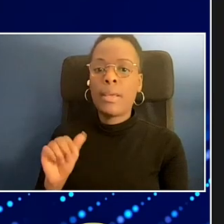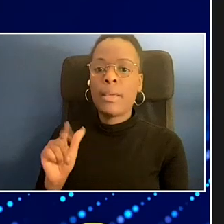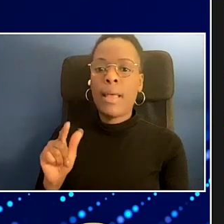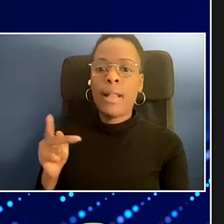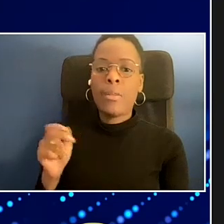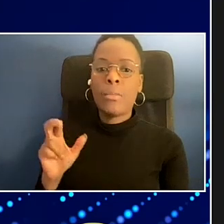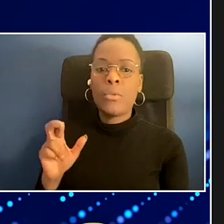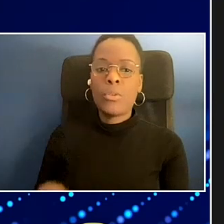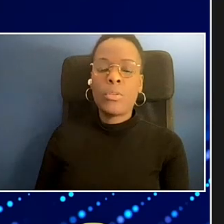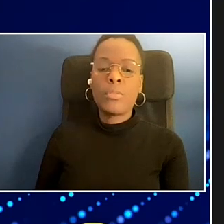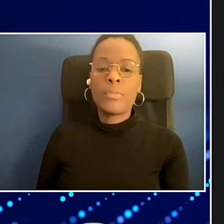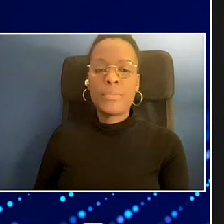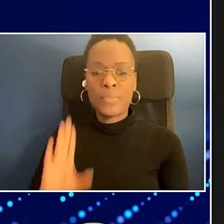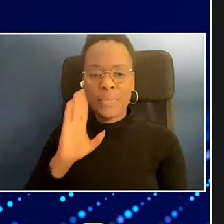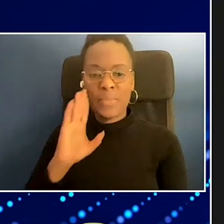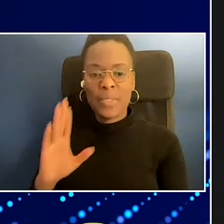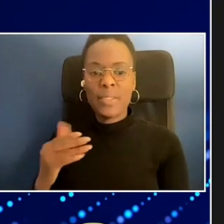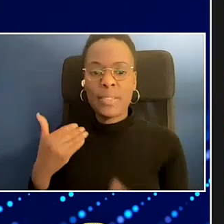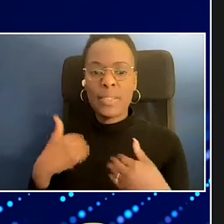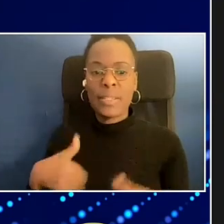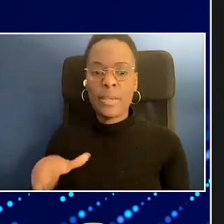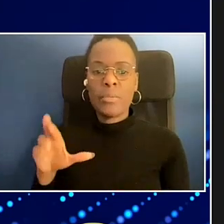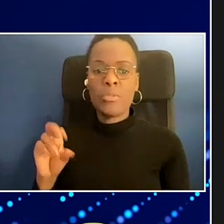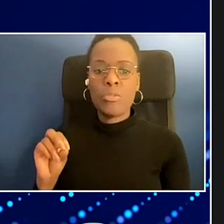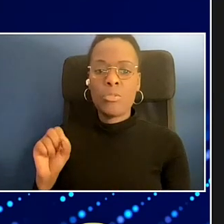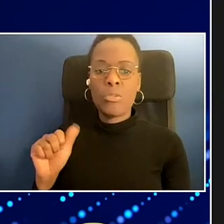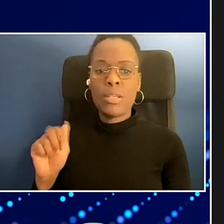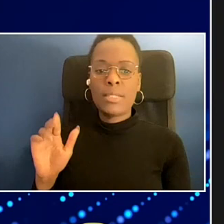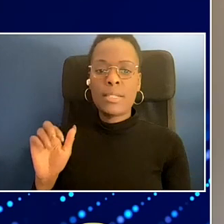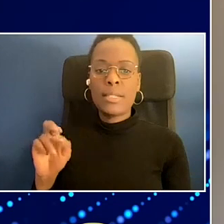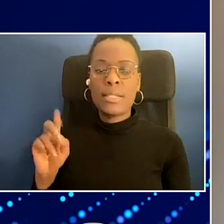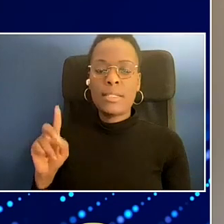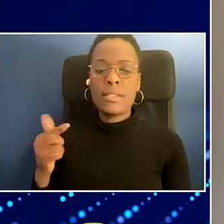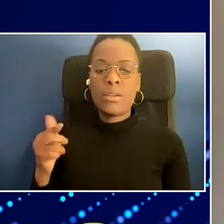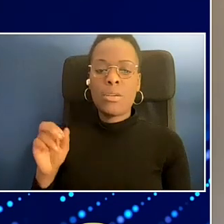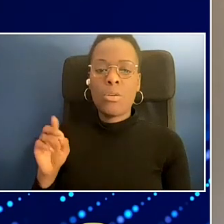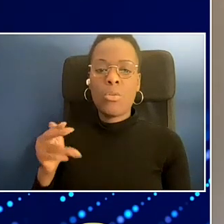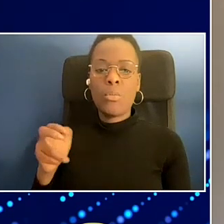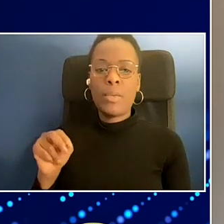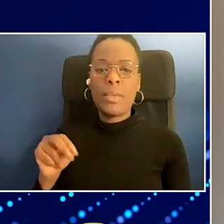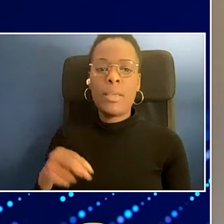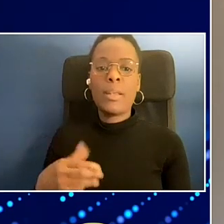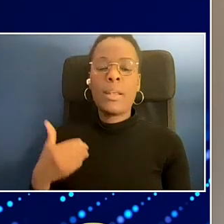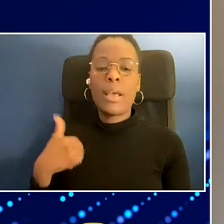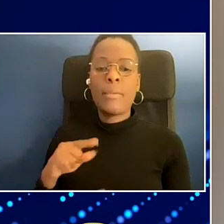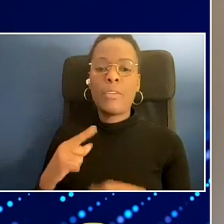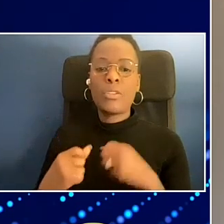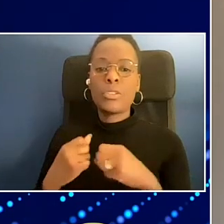Go right ahead. Hello. My name is Rosalind Goldman. I am a first-year student at UCLA studying political science.